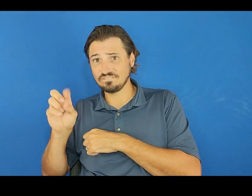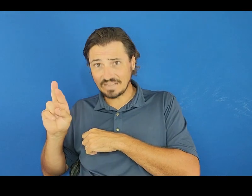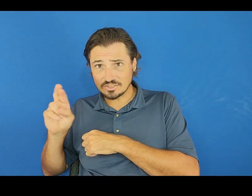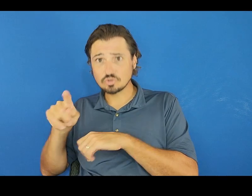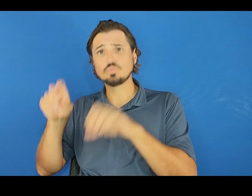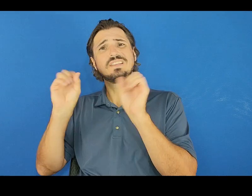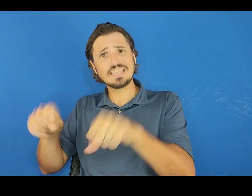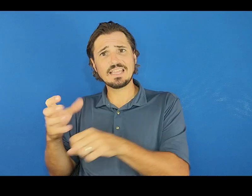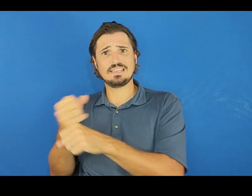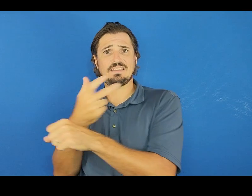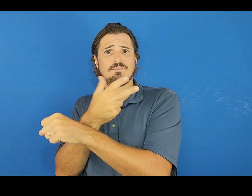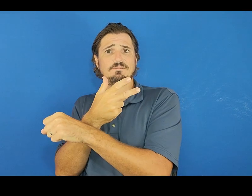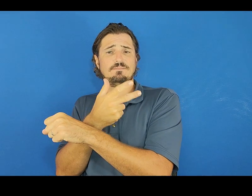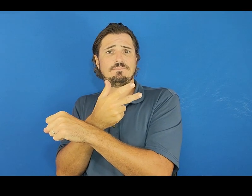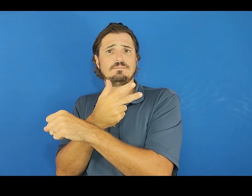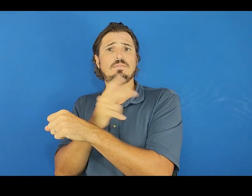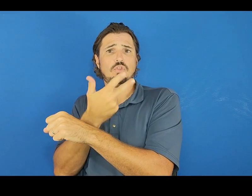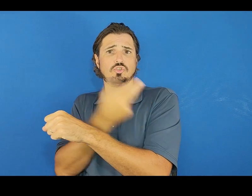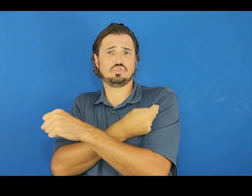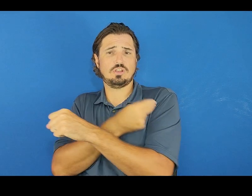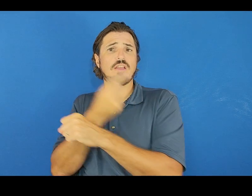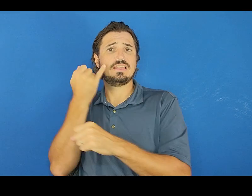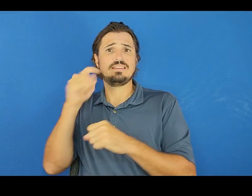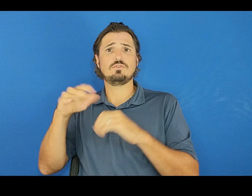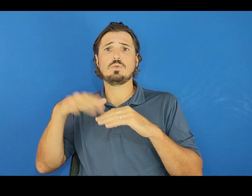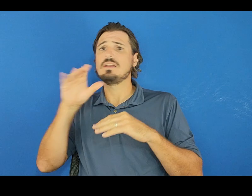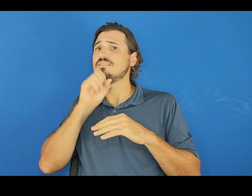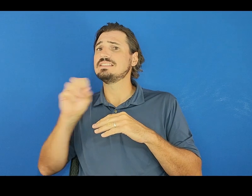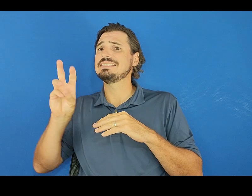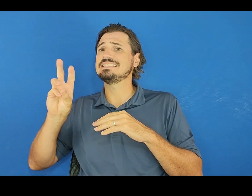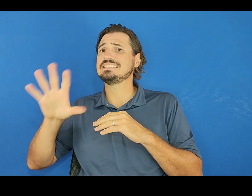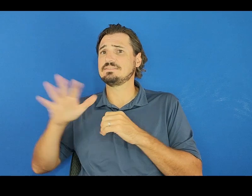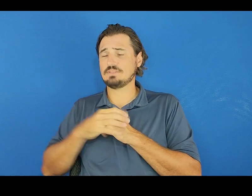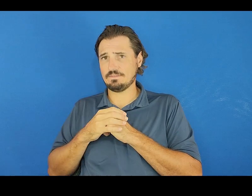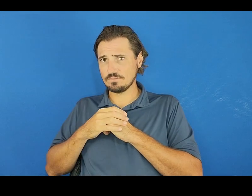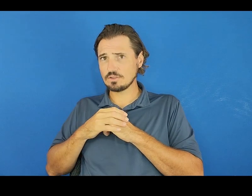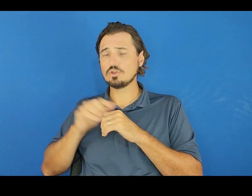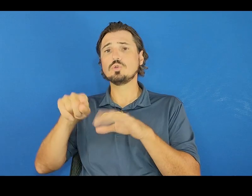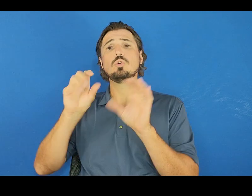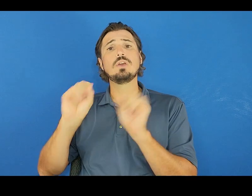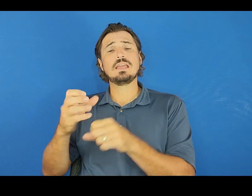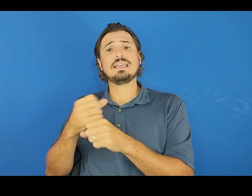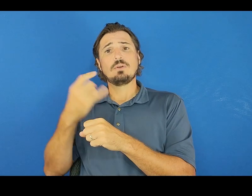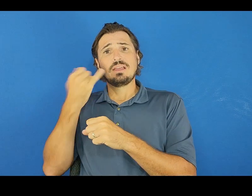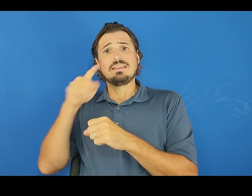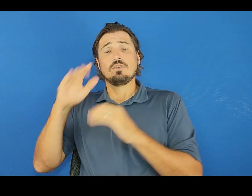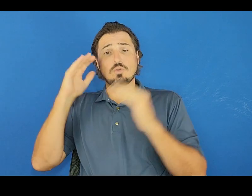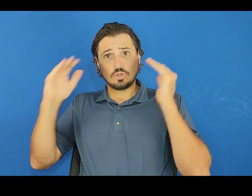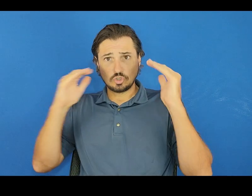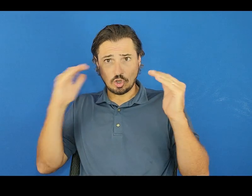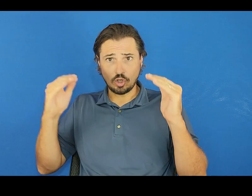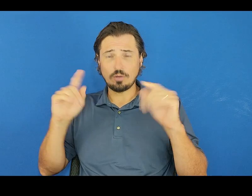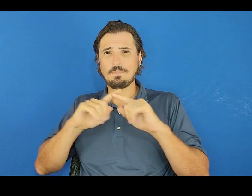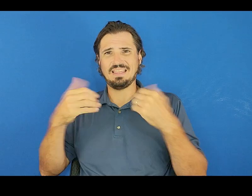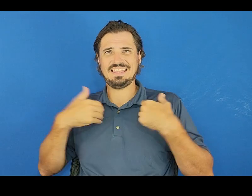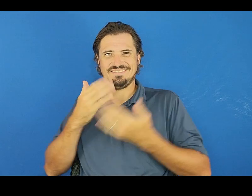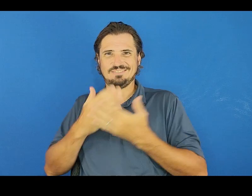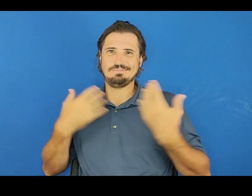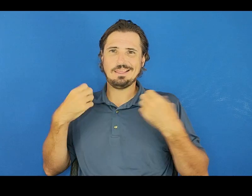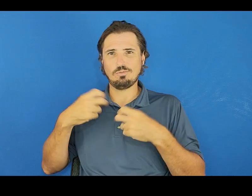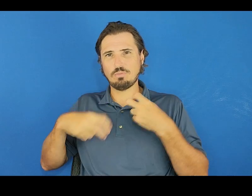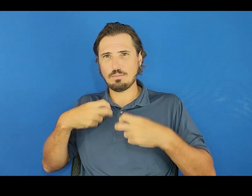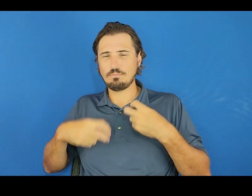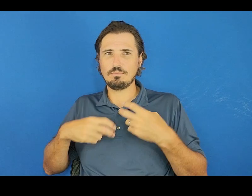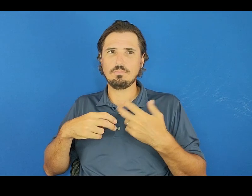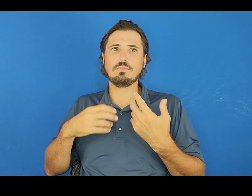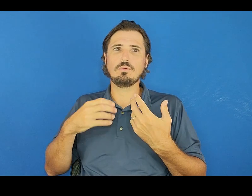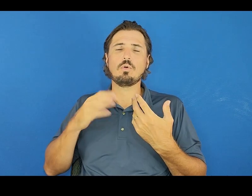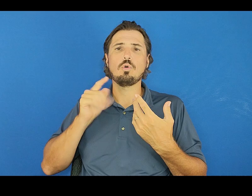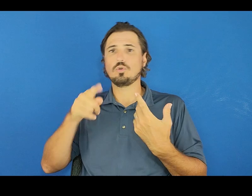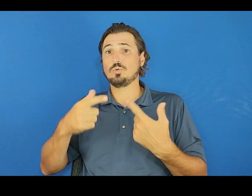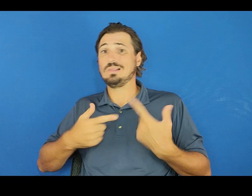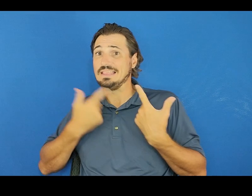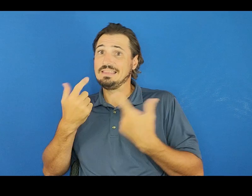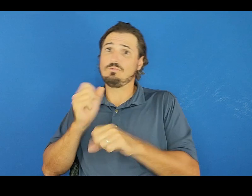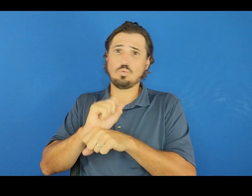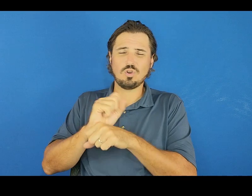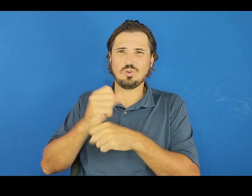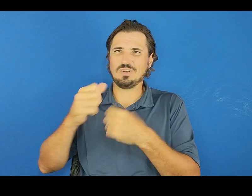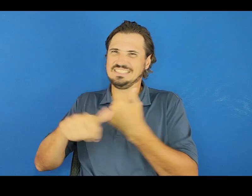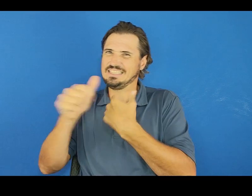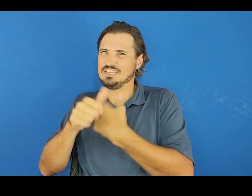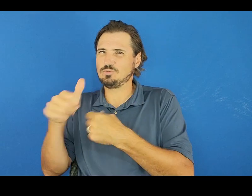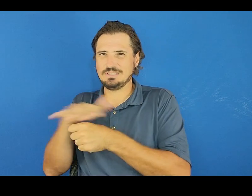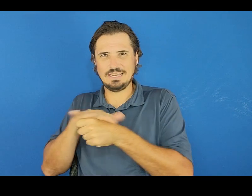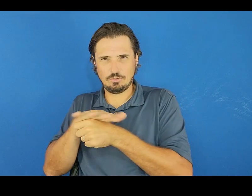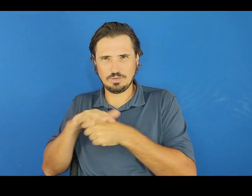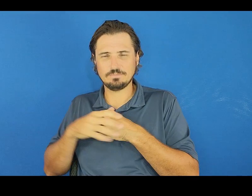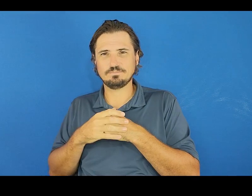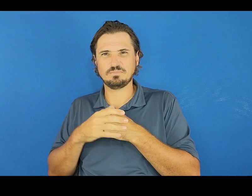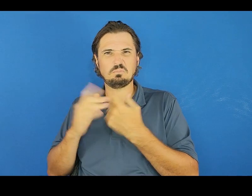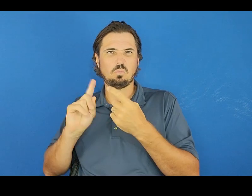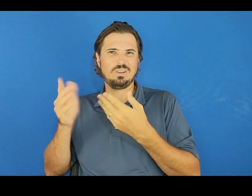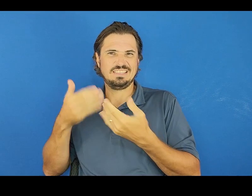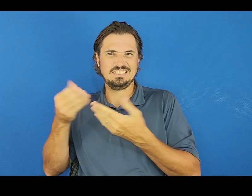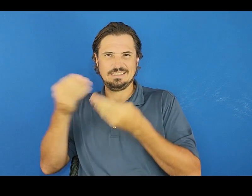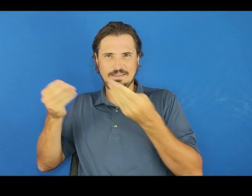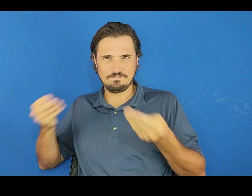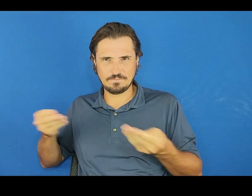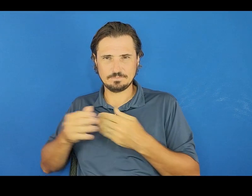If you received Pfizer, boosters are approved for everyone ages 65 or older. You can also get one if you are an adult with underlying medical conditions or you live or work in high-risk settings. If